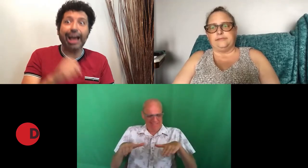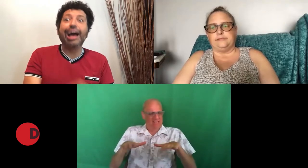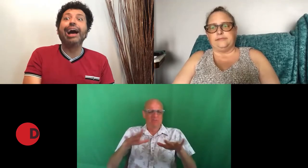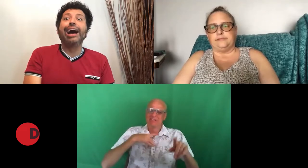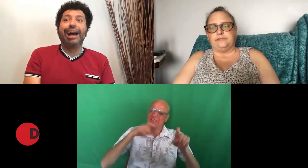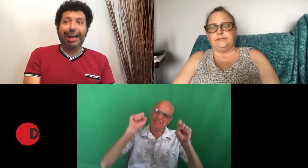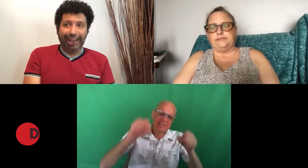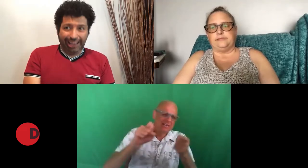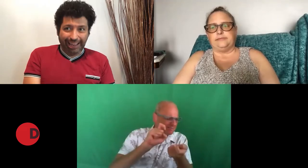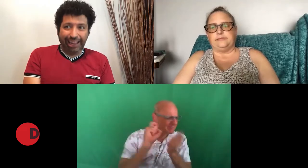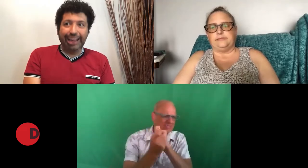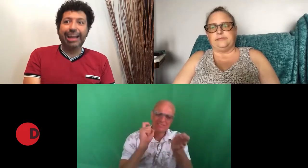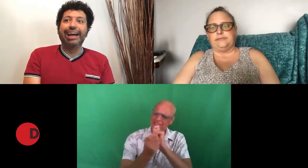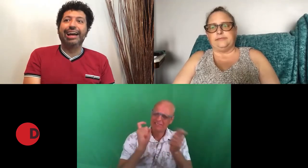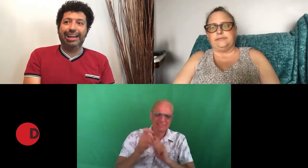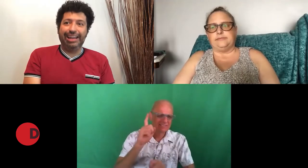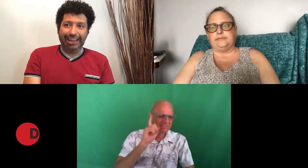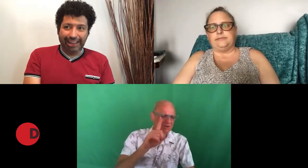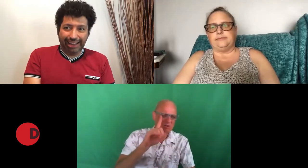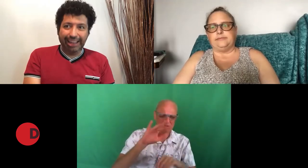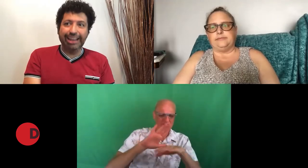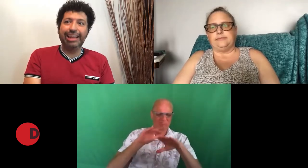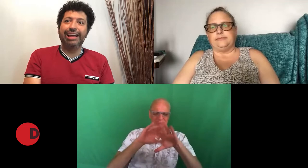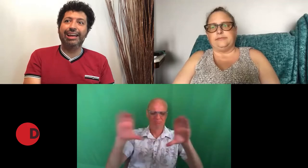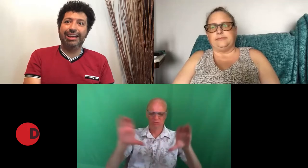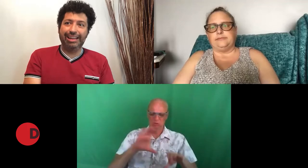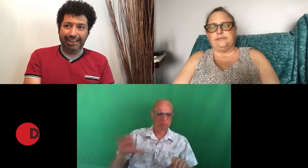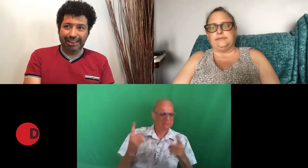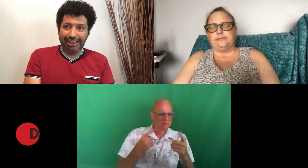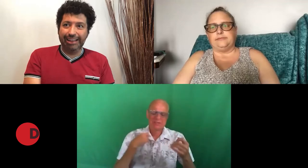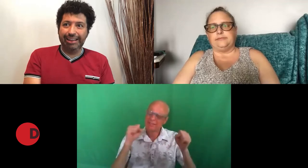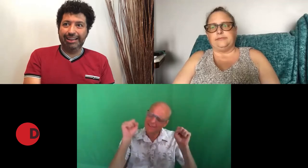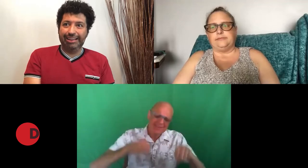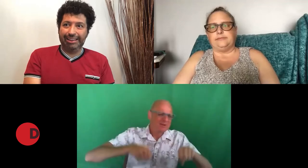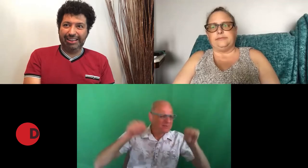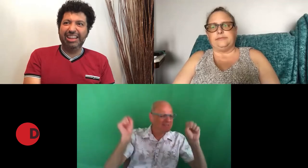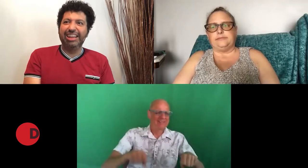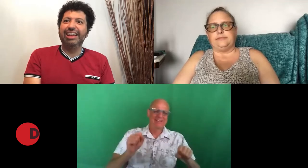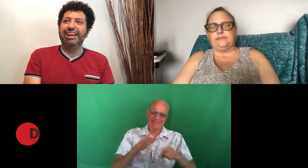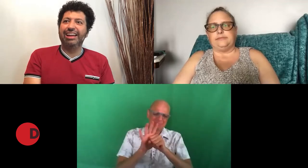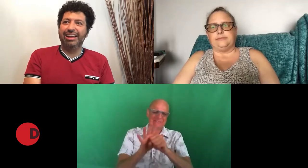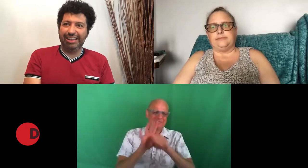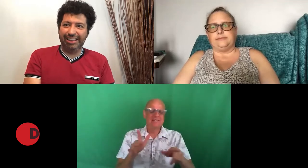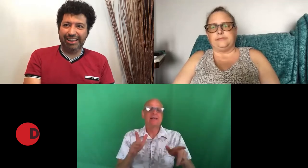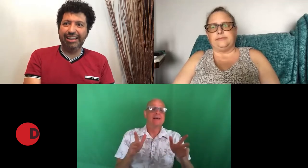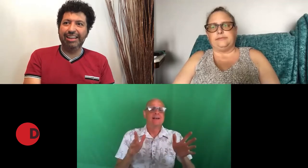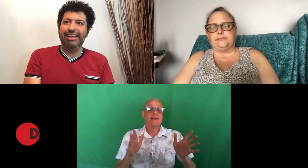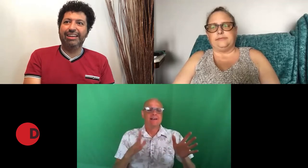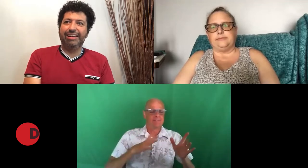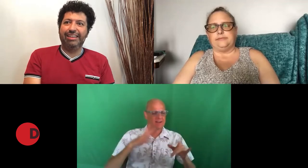doing it in zoom format but I said it was possible, and encouraged it!